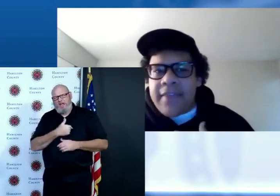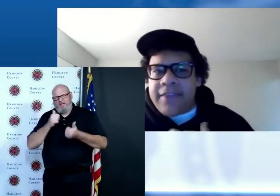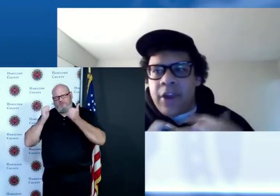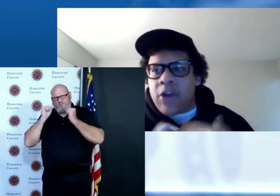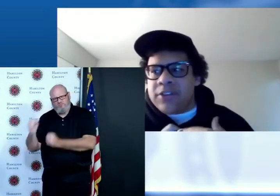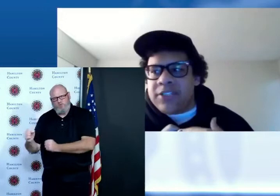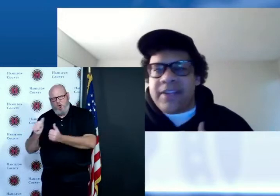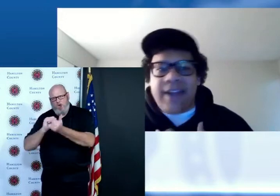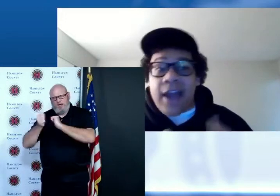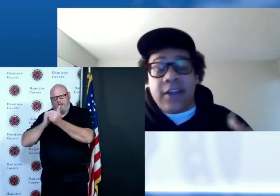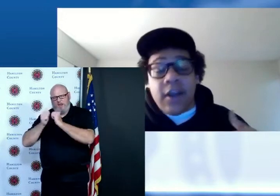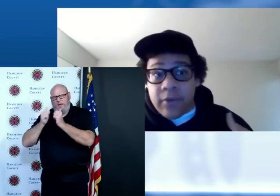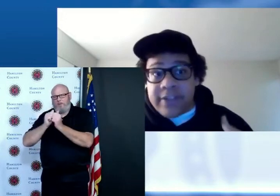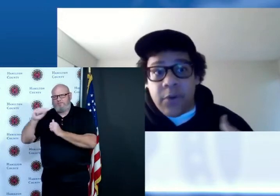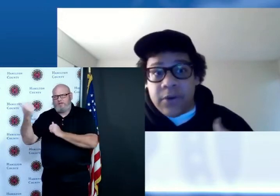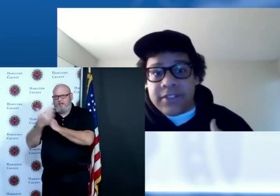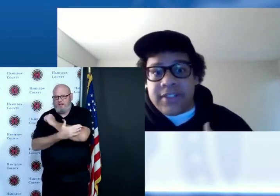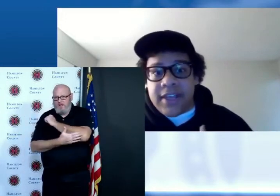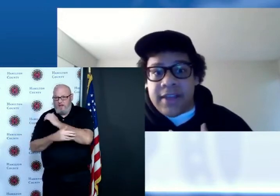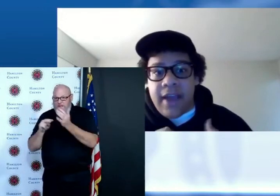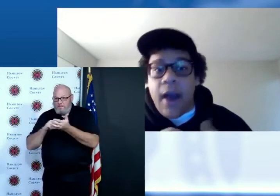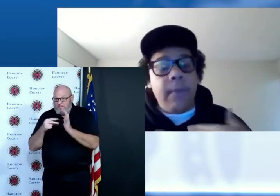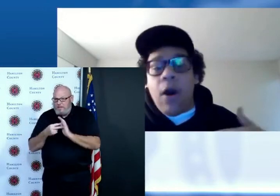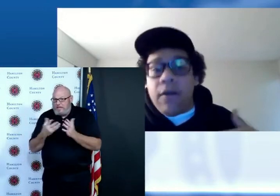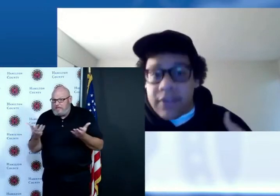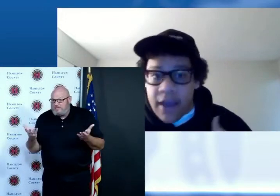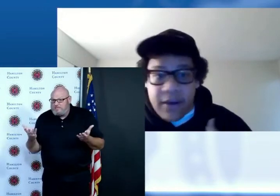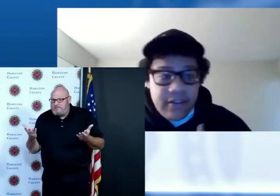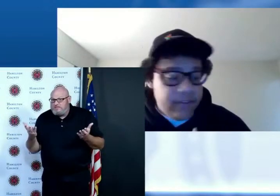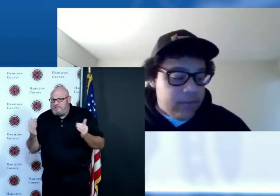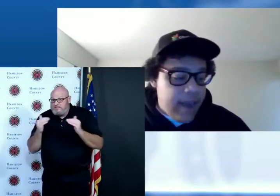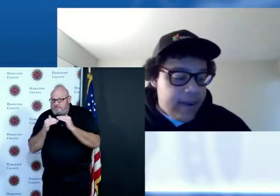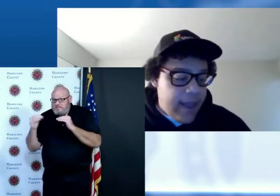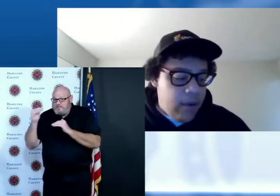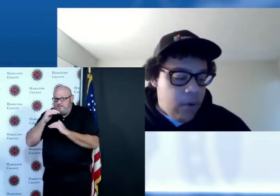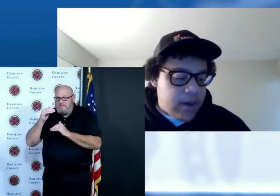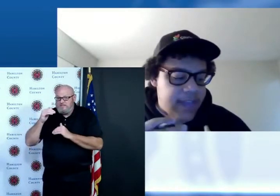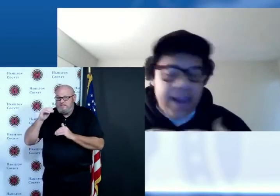that there are simply not enough resources to help all the counties right now or does that